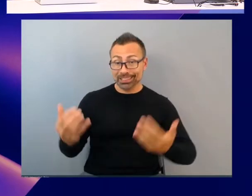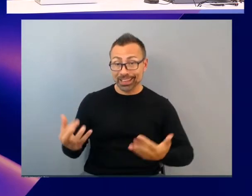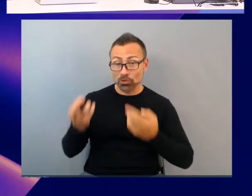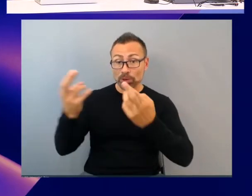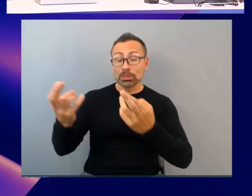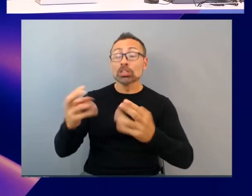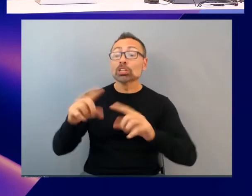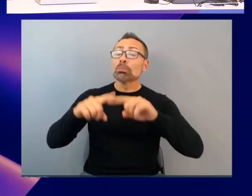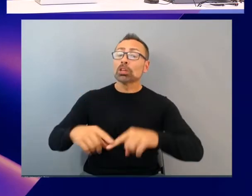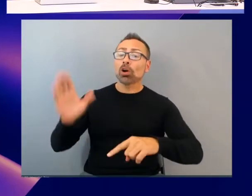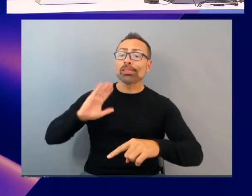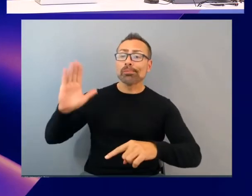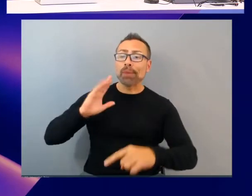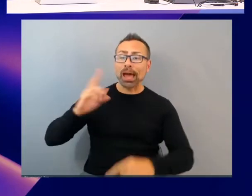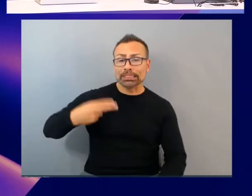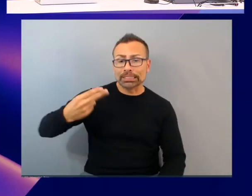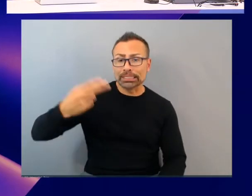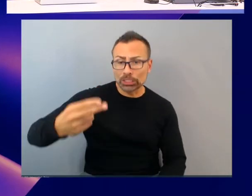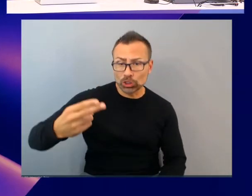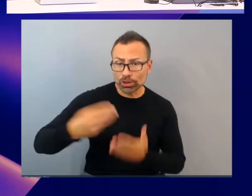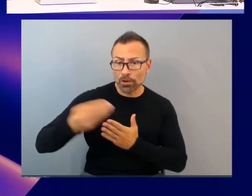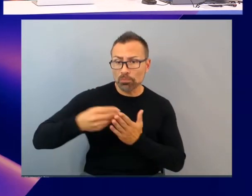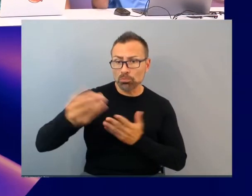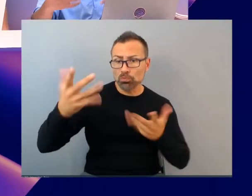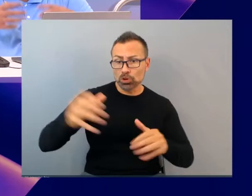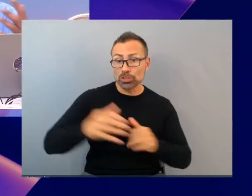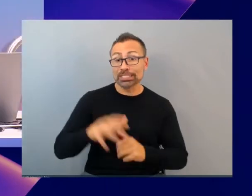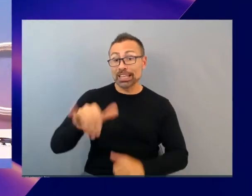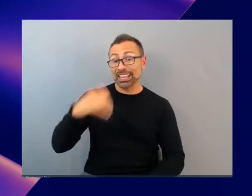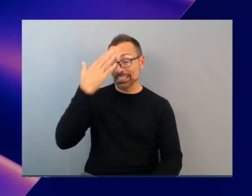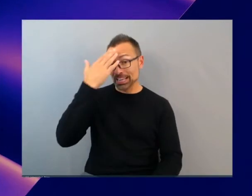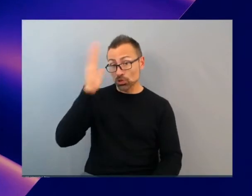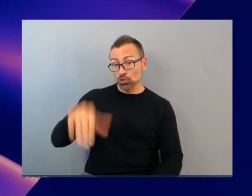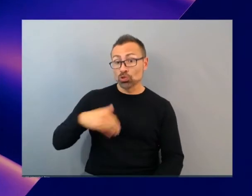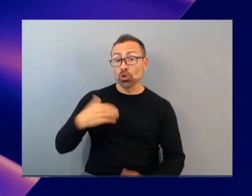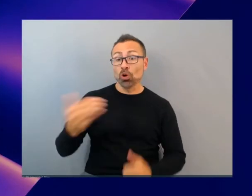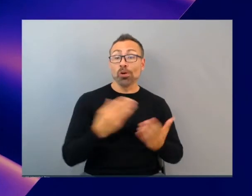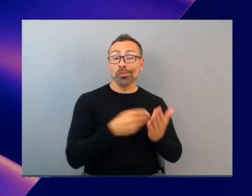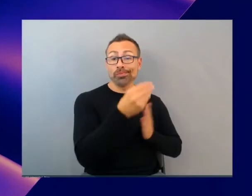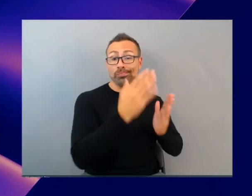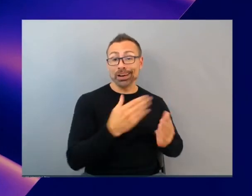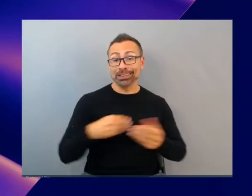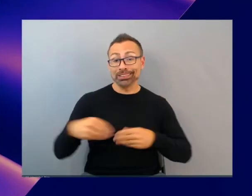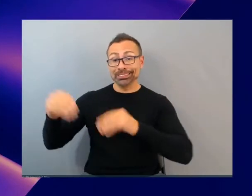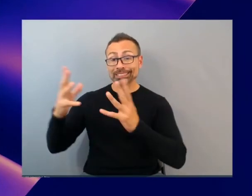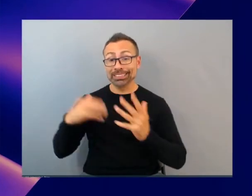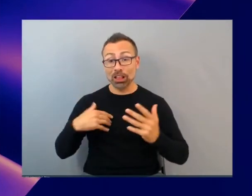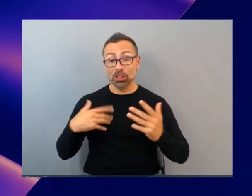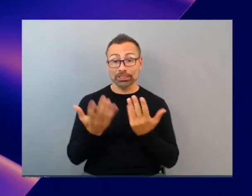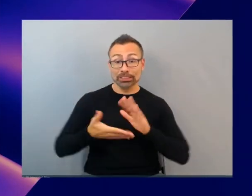That's how you- - Yeah. Generate a buy, sell kind of a thing, where you can generate more revenue. Raghav, were you gonna show us this in-